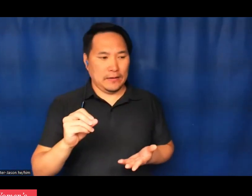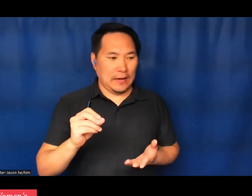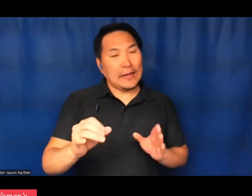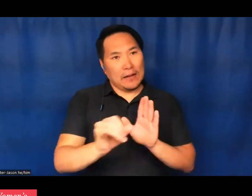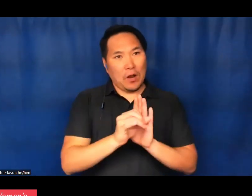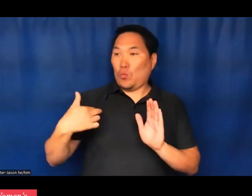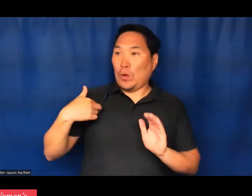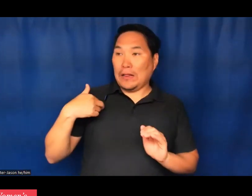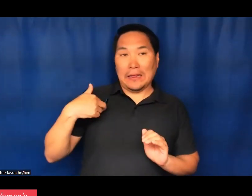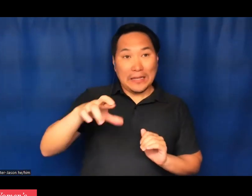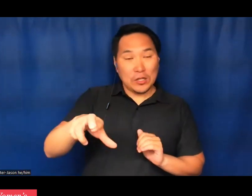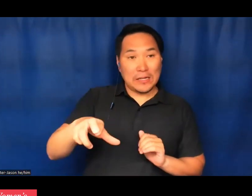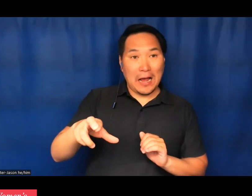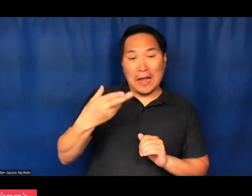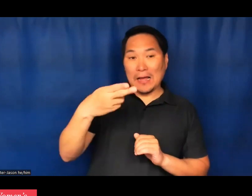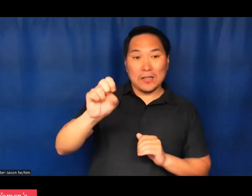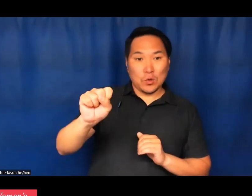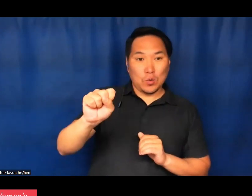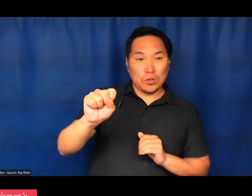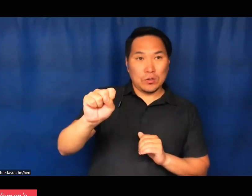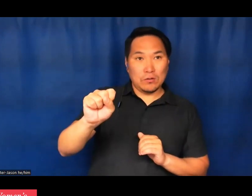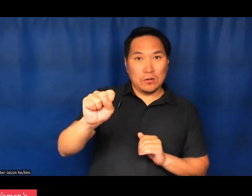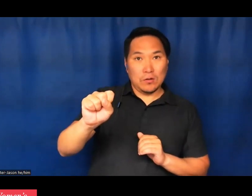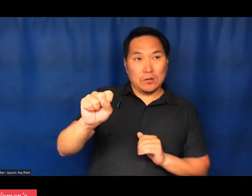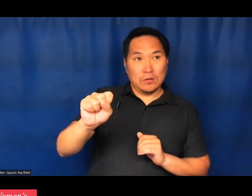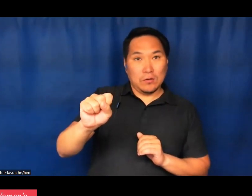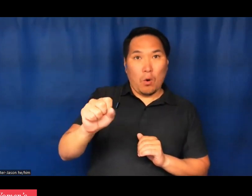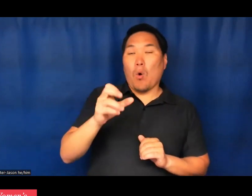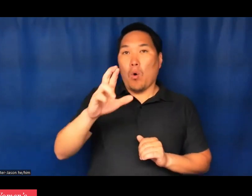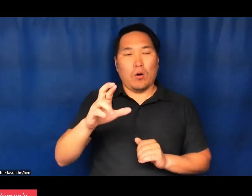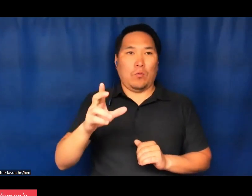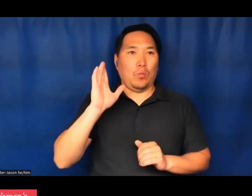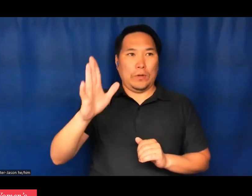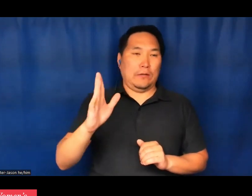schools or risk violating the First Amendment of the constitution.